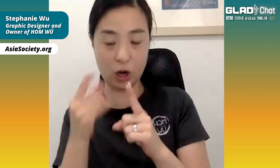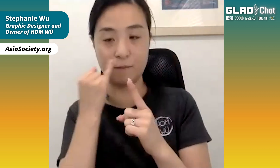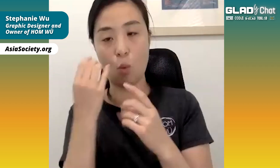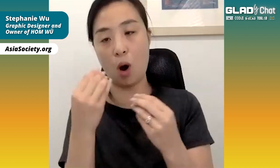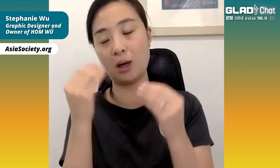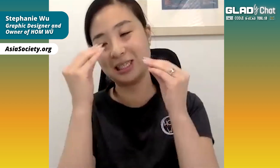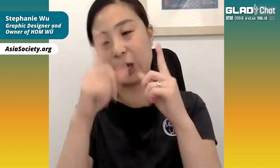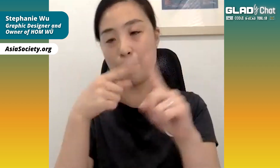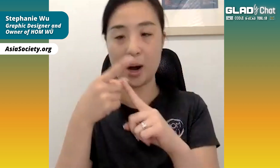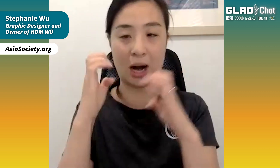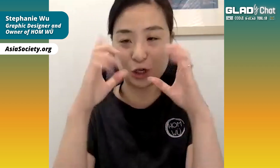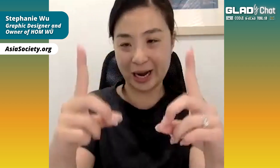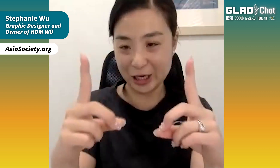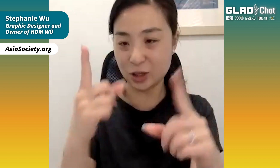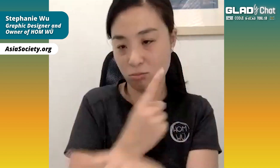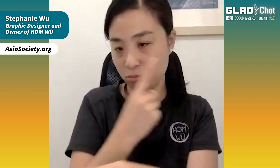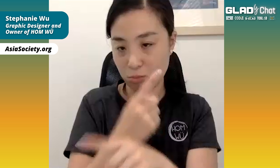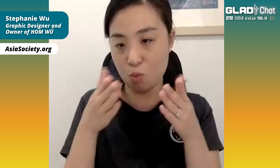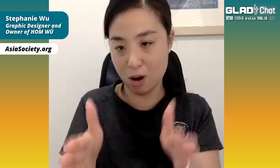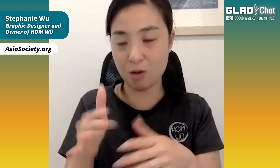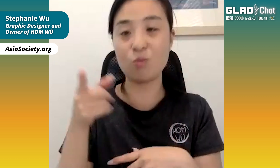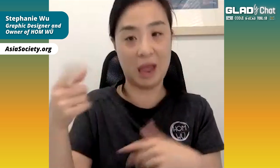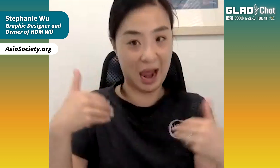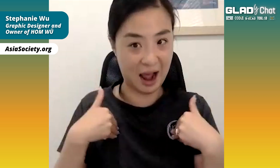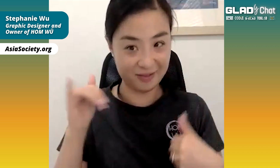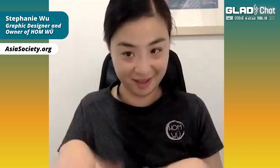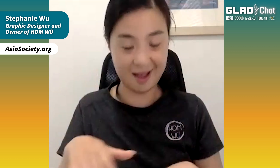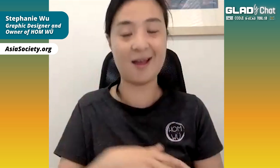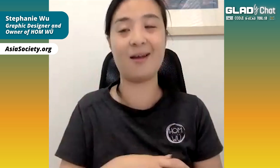If you want to educate about AAPI the right way, they have resouces.